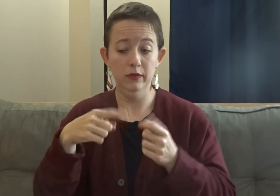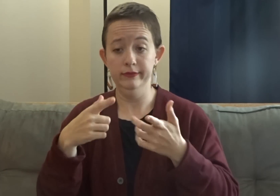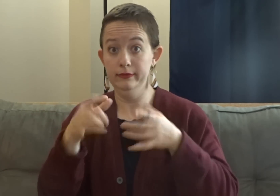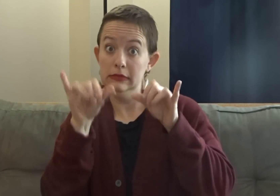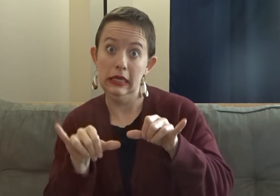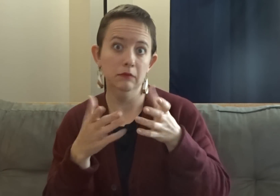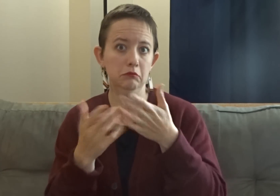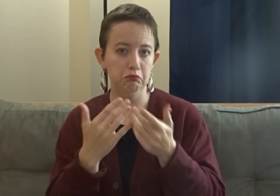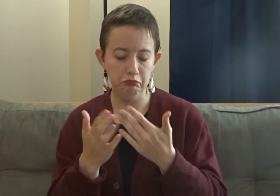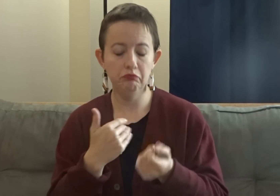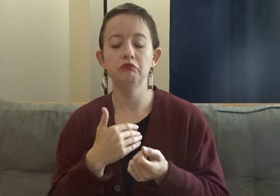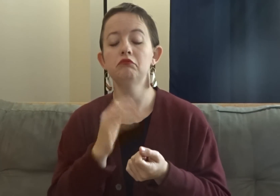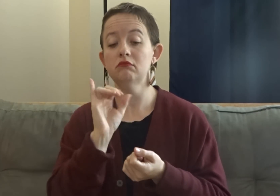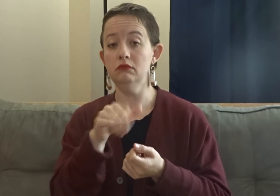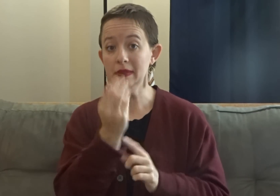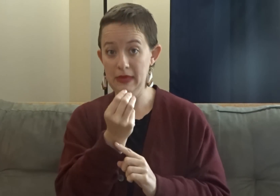Whether it's gonna go up, down, stay the same.